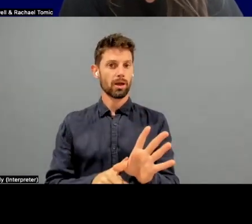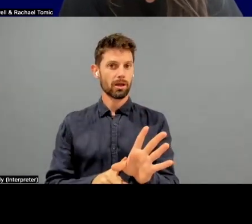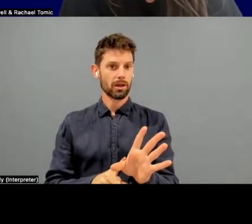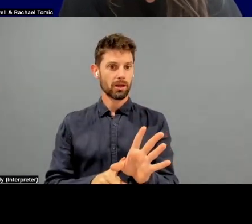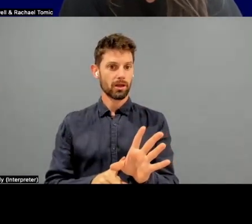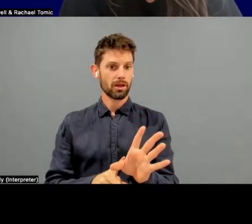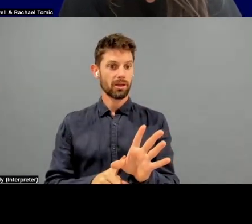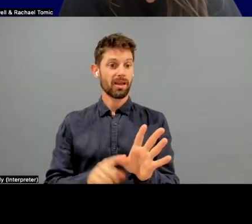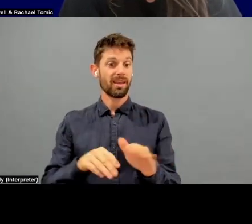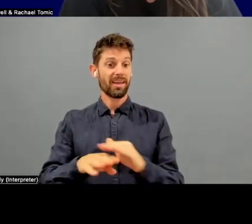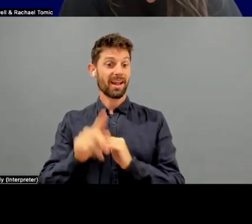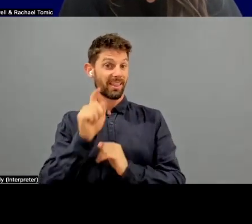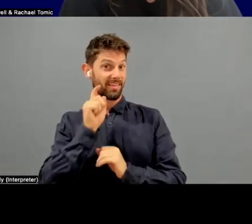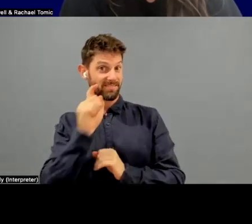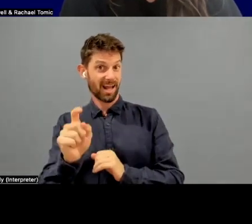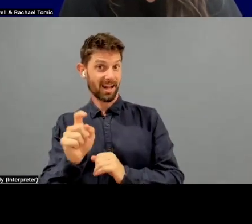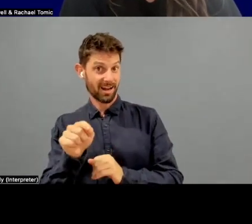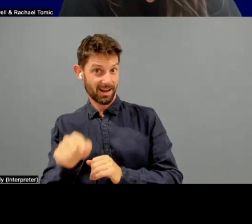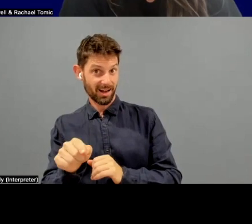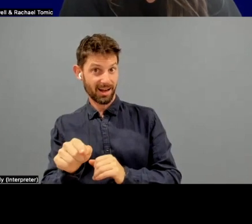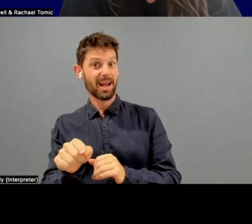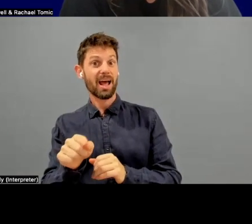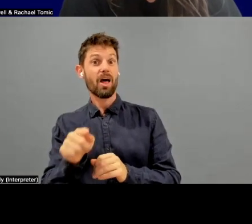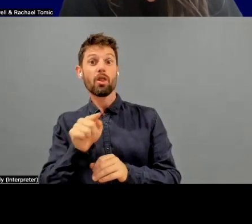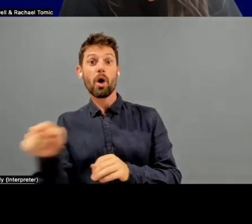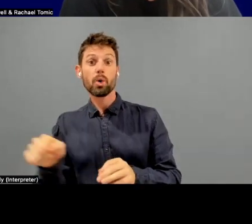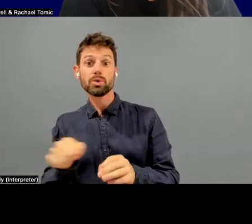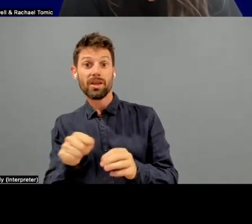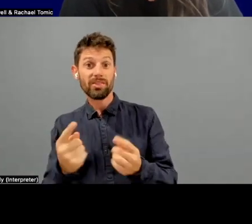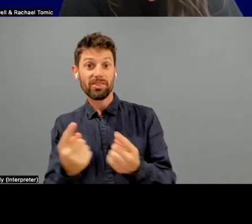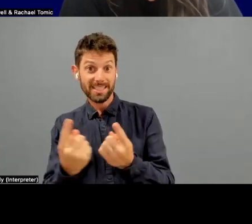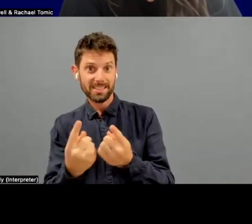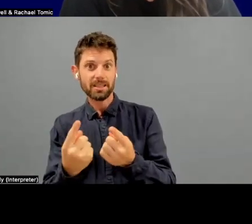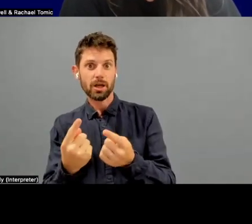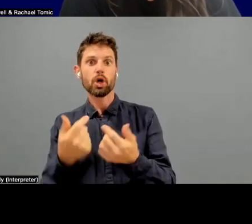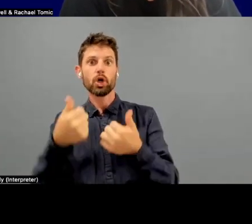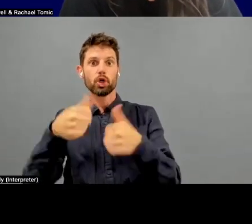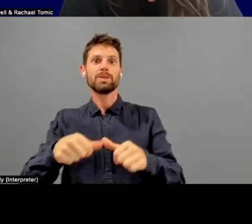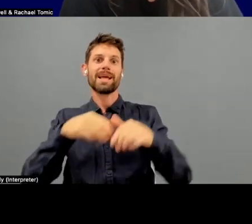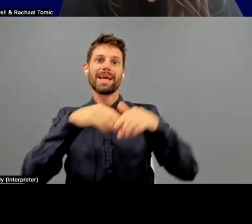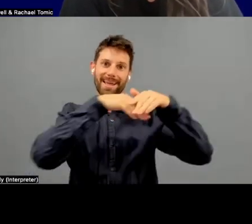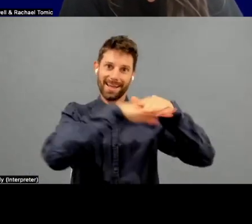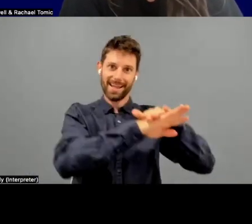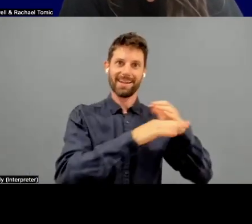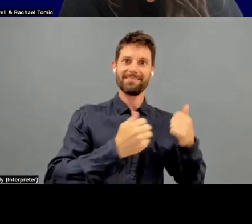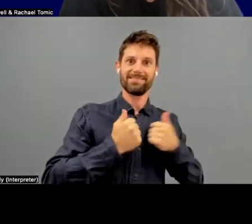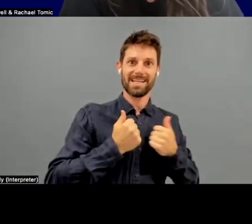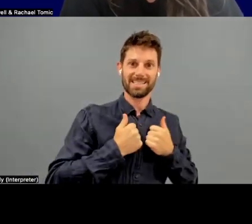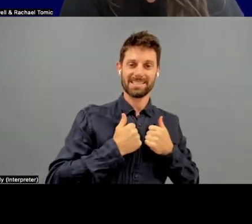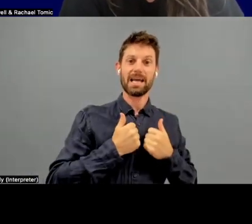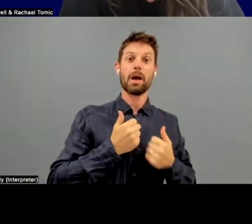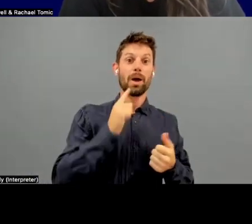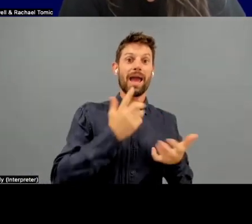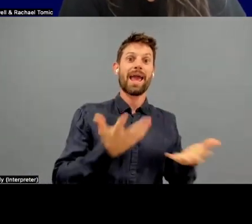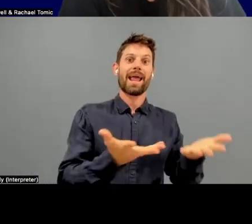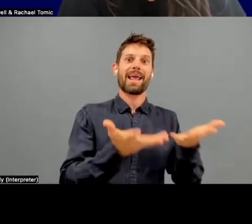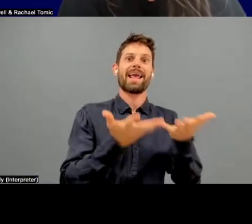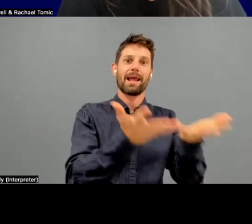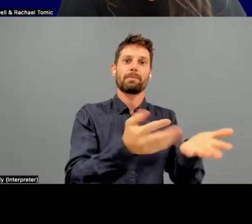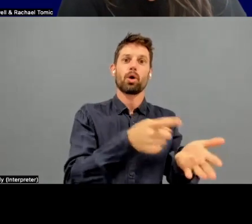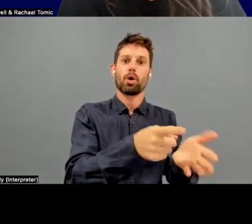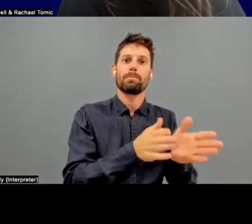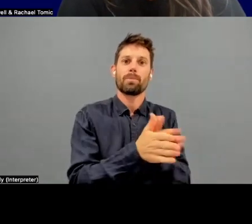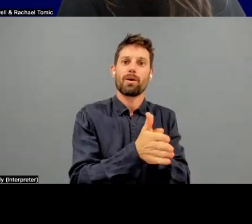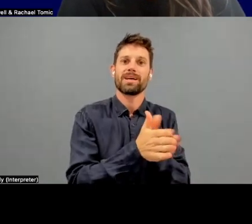because we know that that is what motivates her to participate and engage in activities.